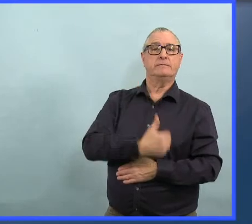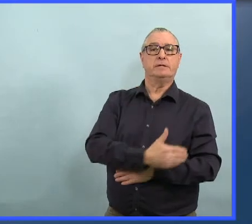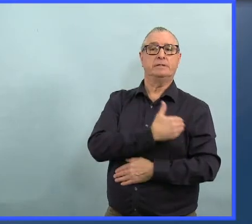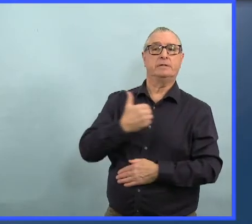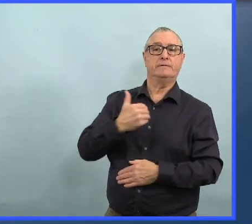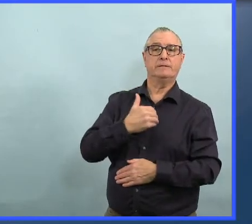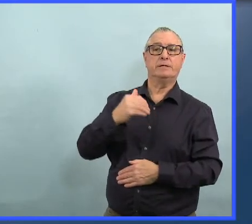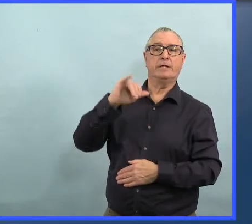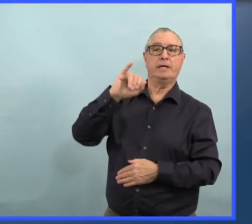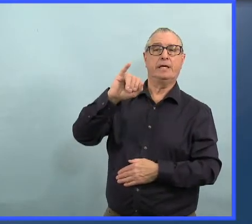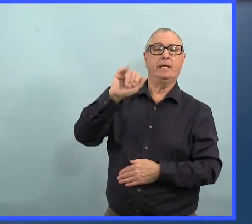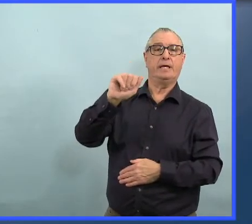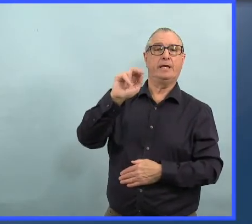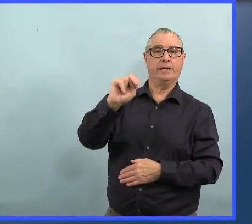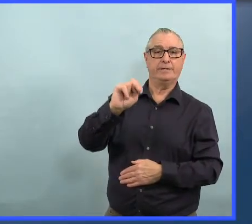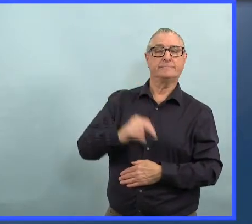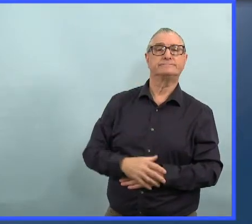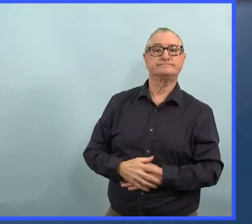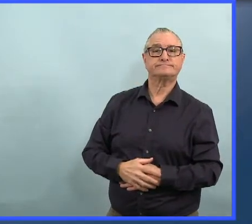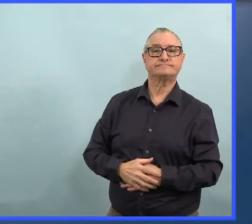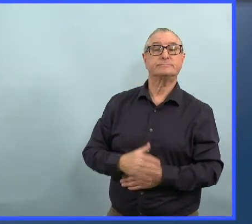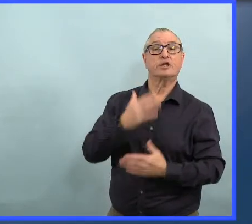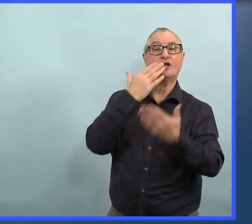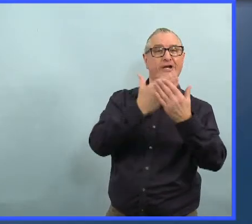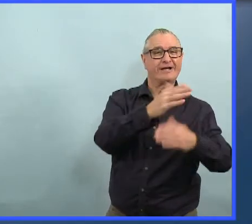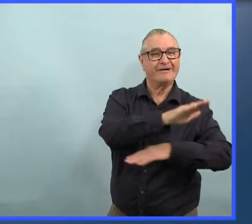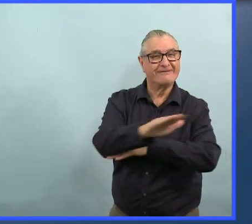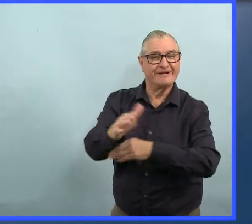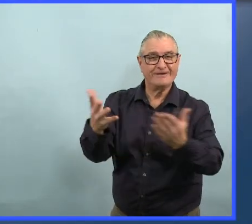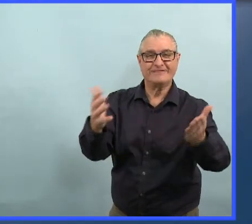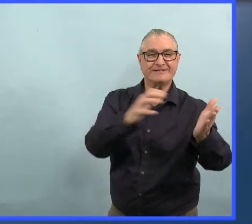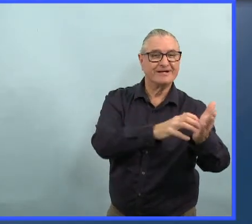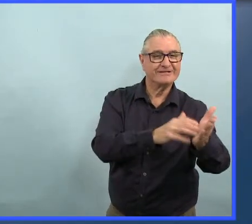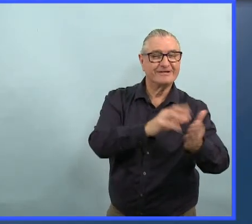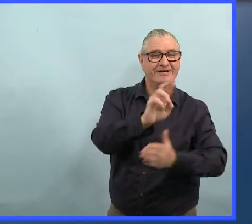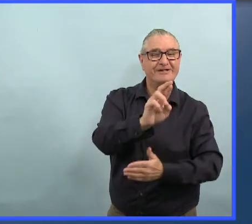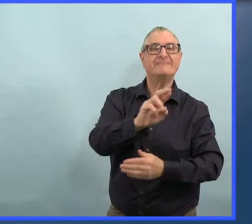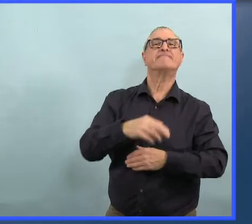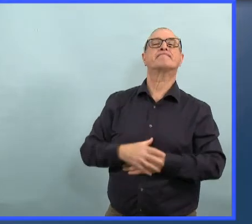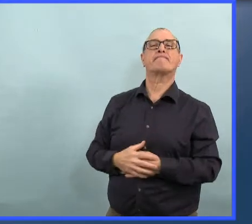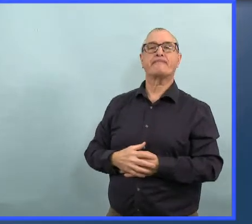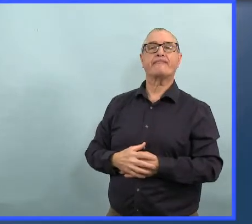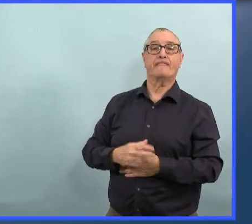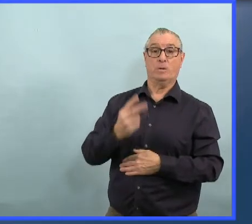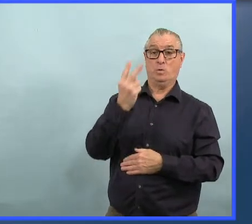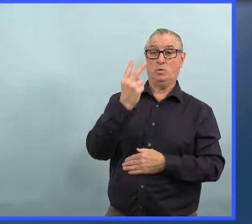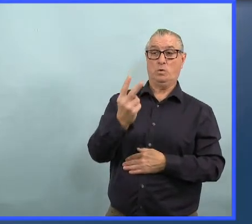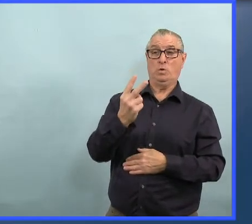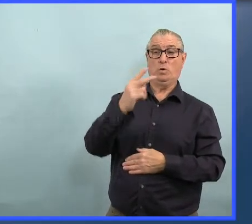good afternoon uh dr rusin there are two pediatric icu cases in hospitals right